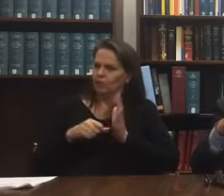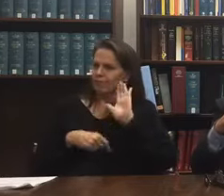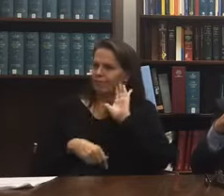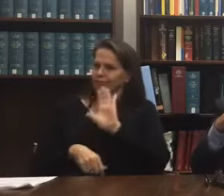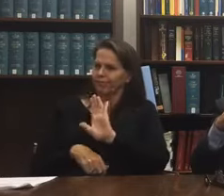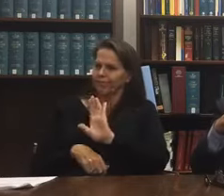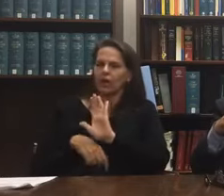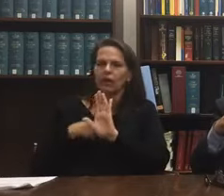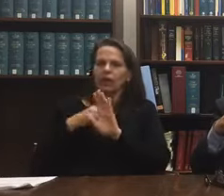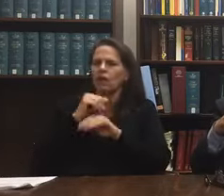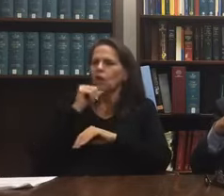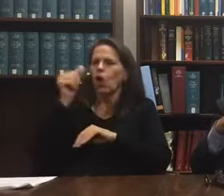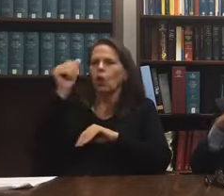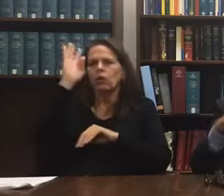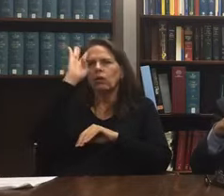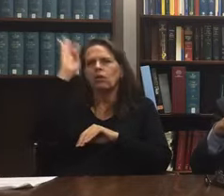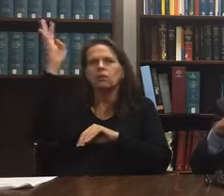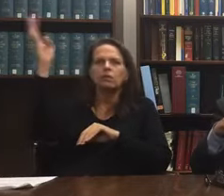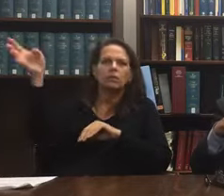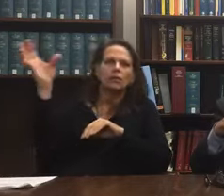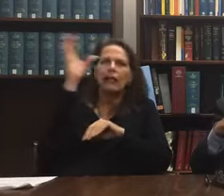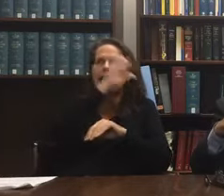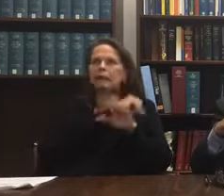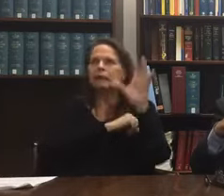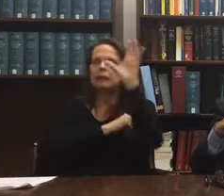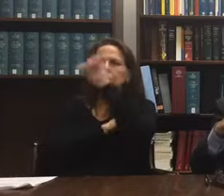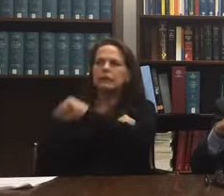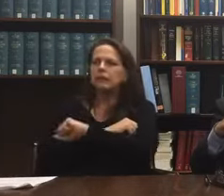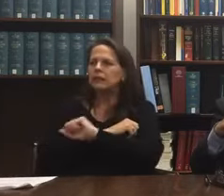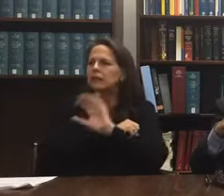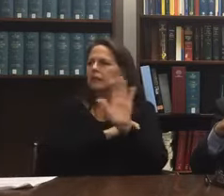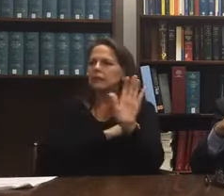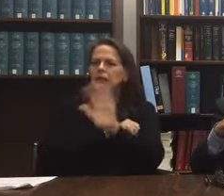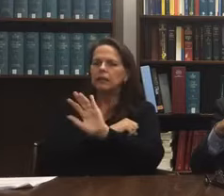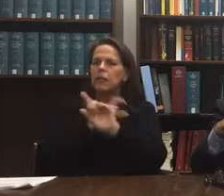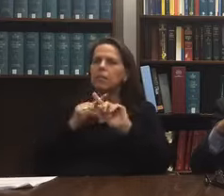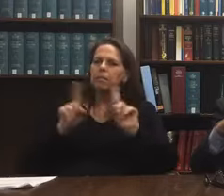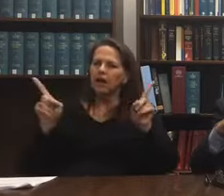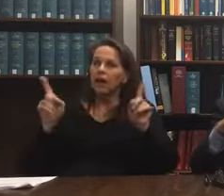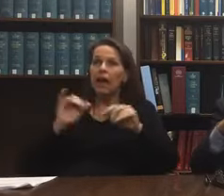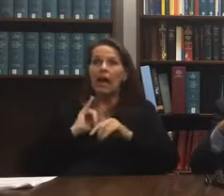don't start speculating or guessing but you know I don't know as a as a